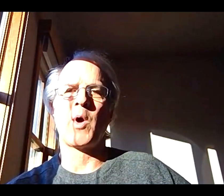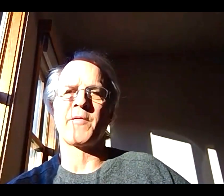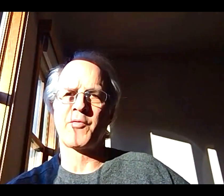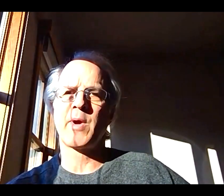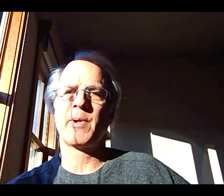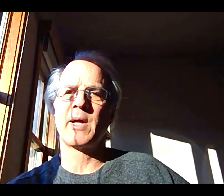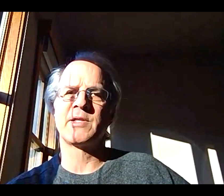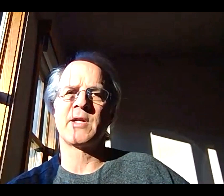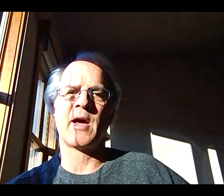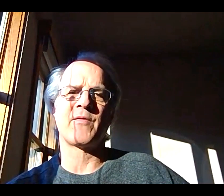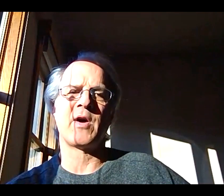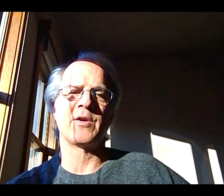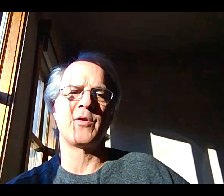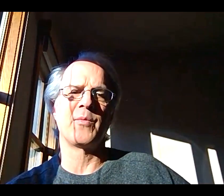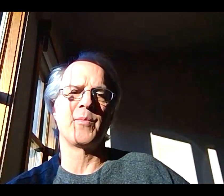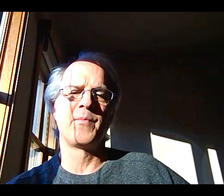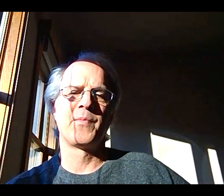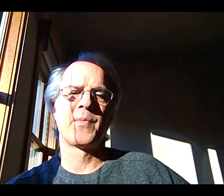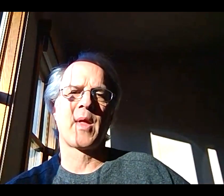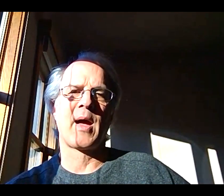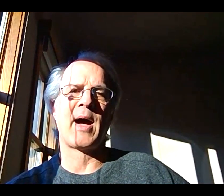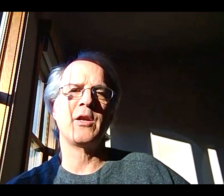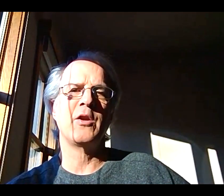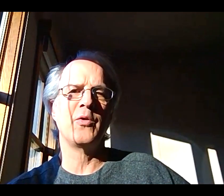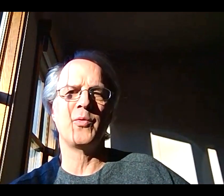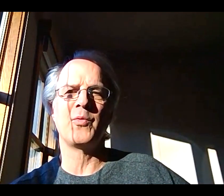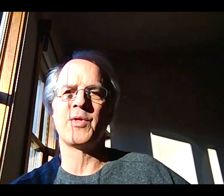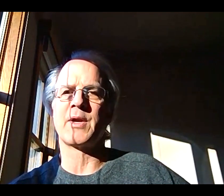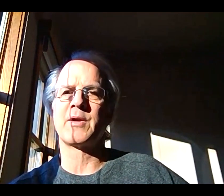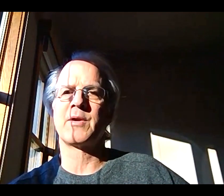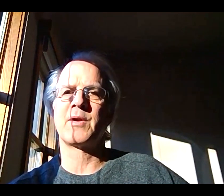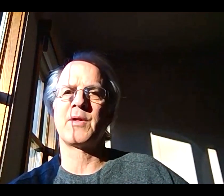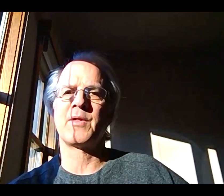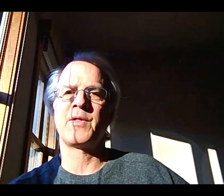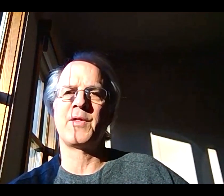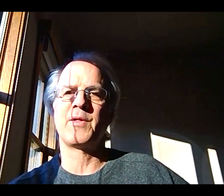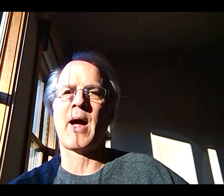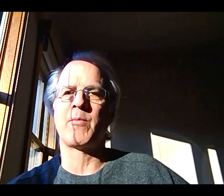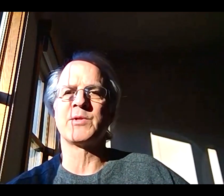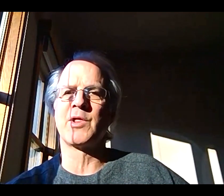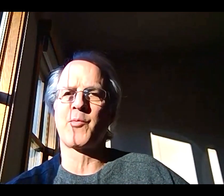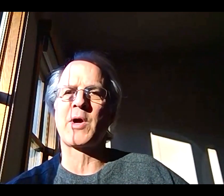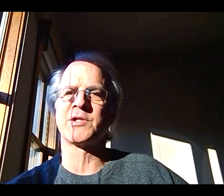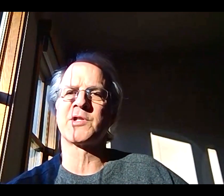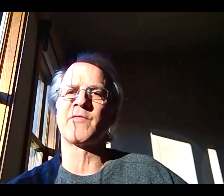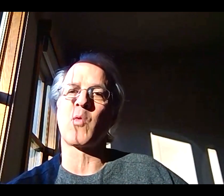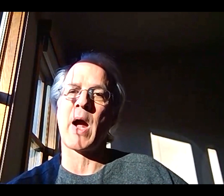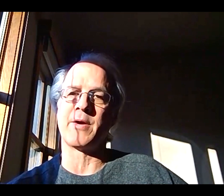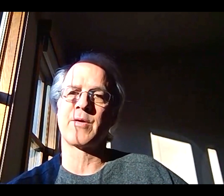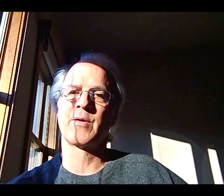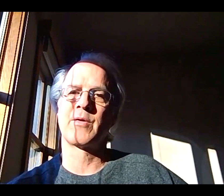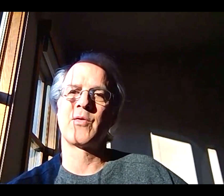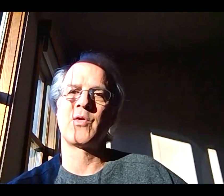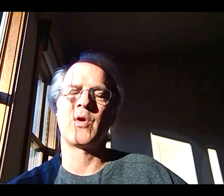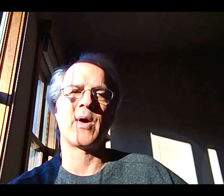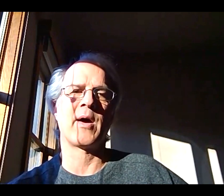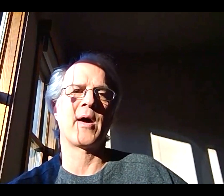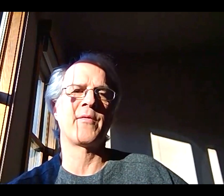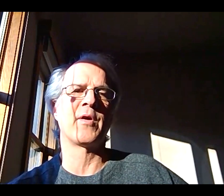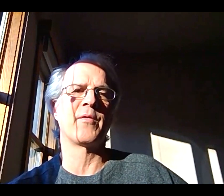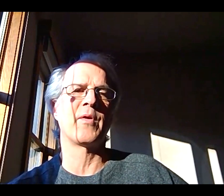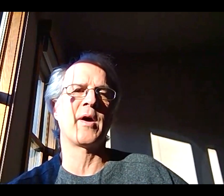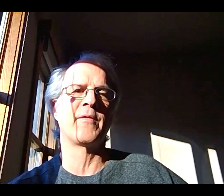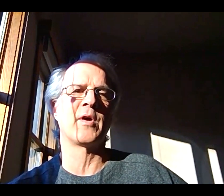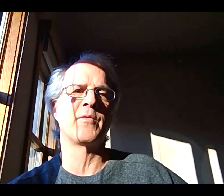one of three plays in that volume, I knew that I was in the presence of a writer, you know,